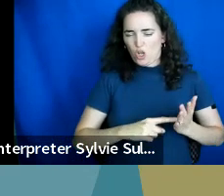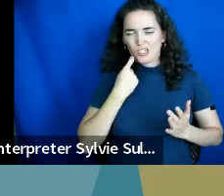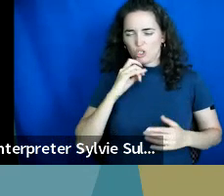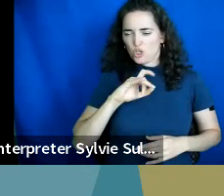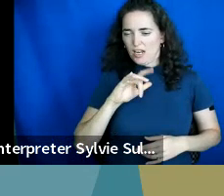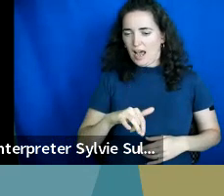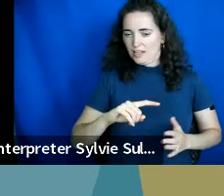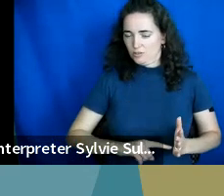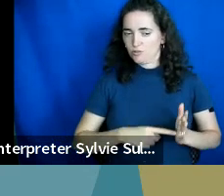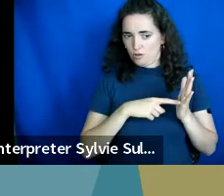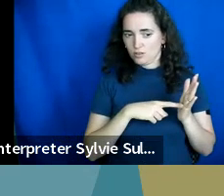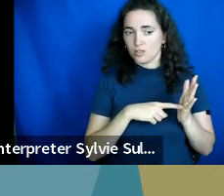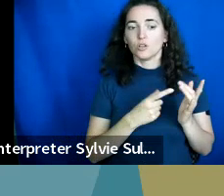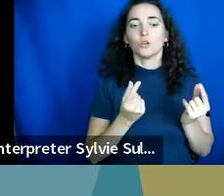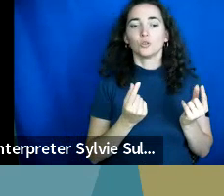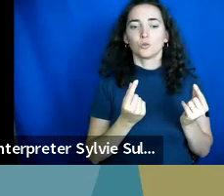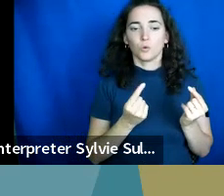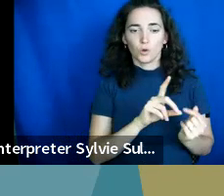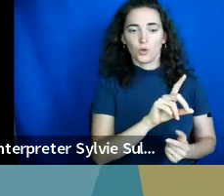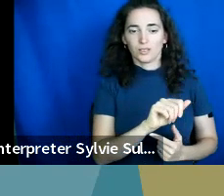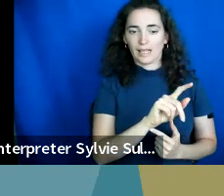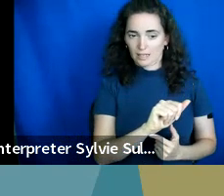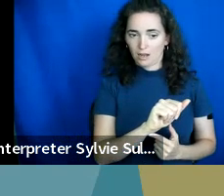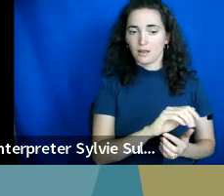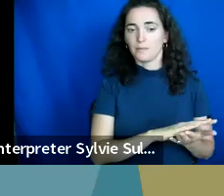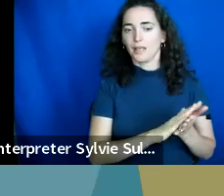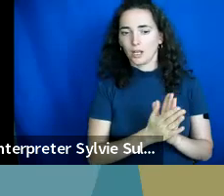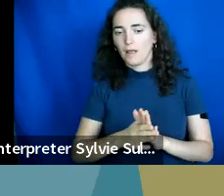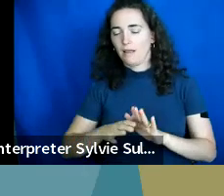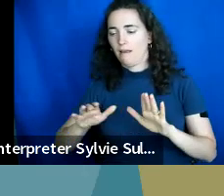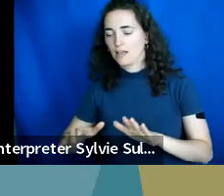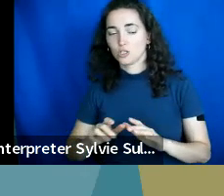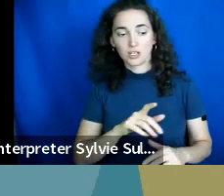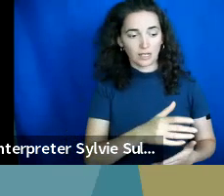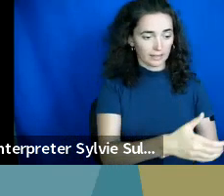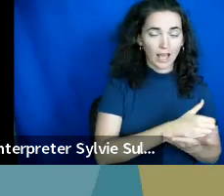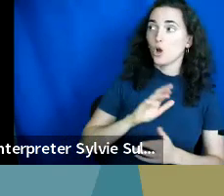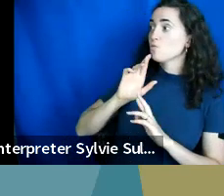starting in July of this year. they will move the data to action beyond just the reporting, so that's their goal for this year.